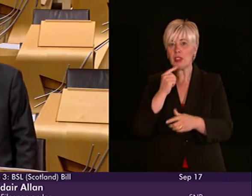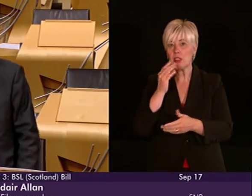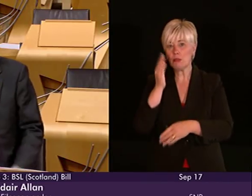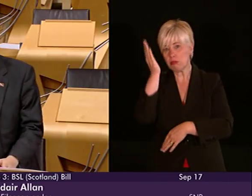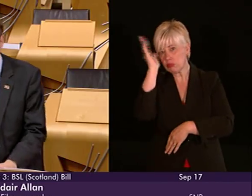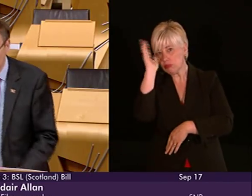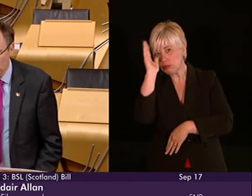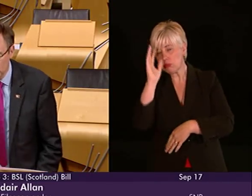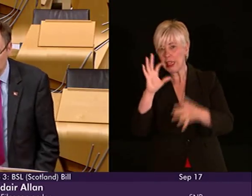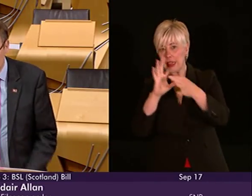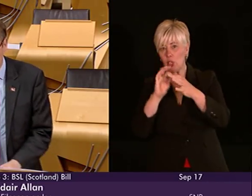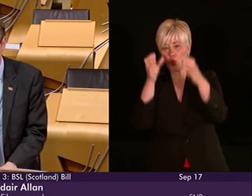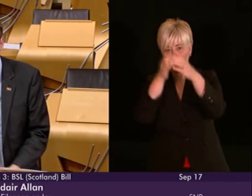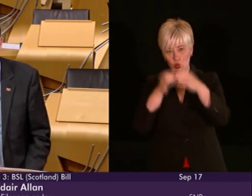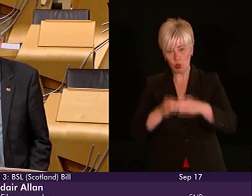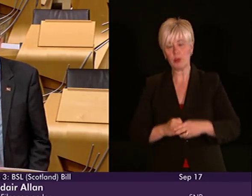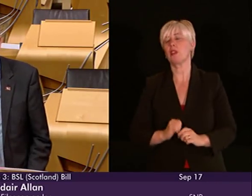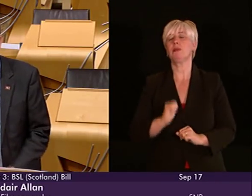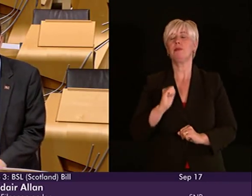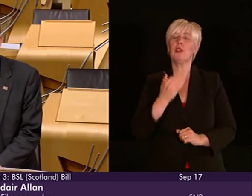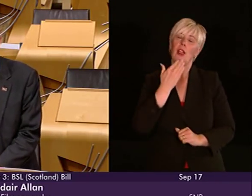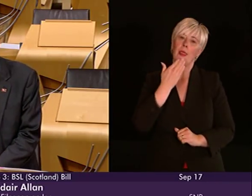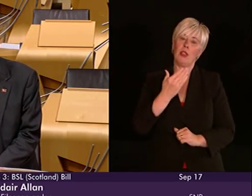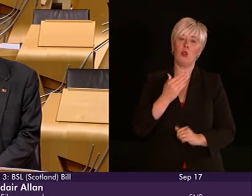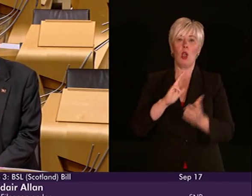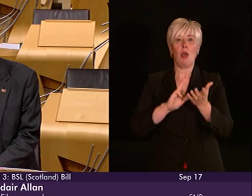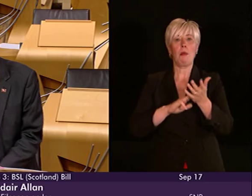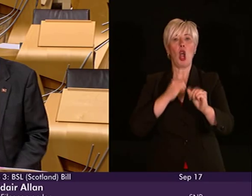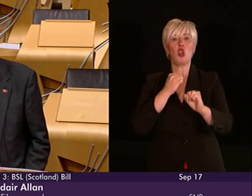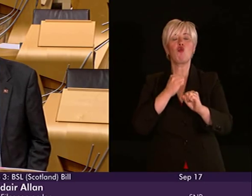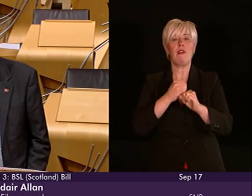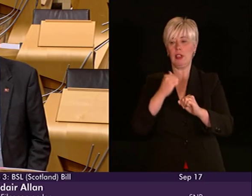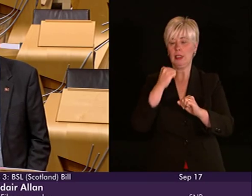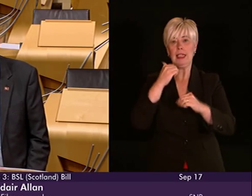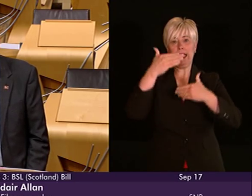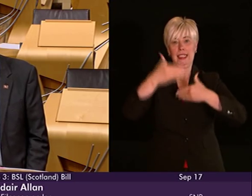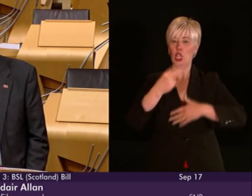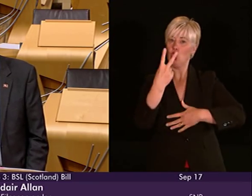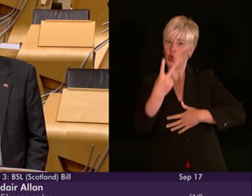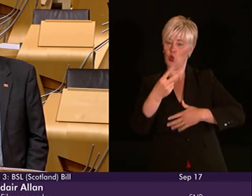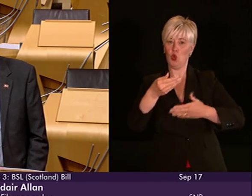Dr Allan: At stage 2, Mr Griffin lodged a series of amendments requiring that both the